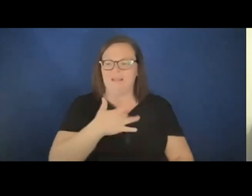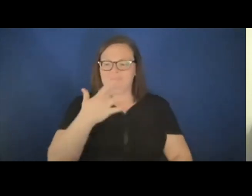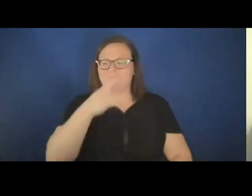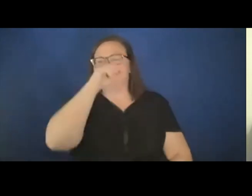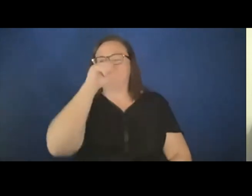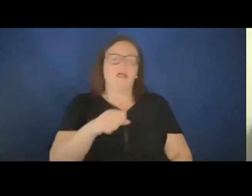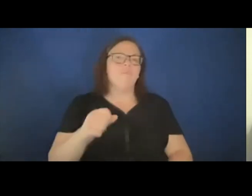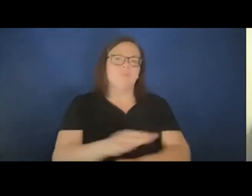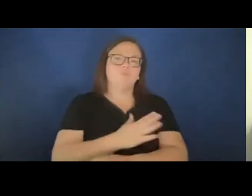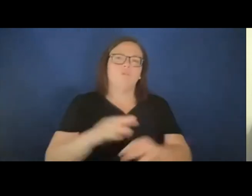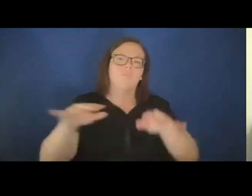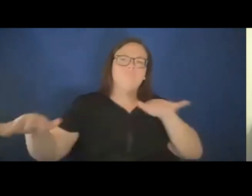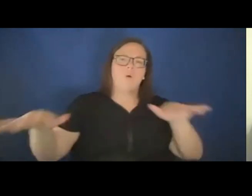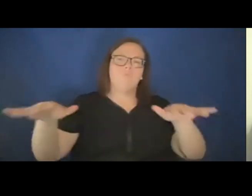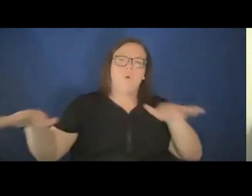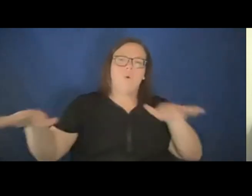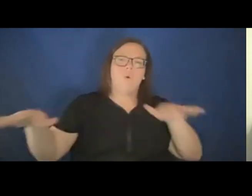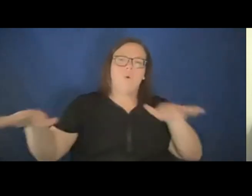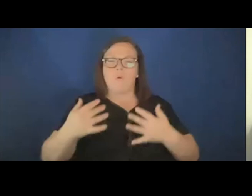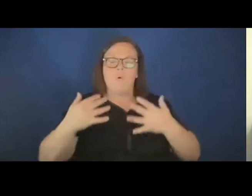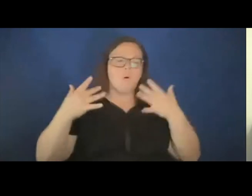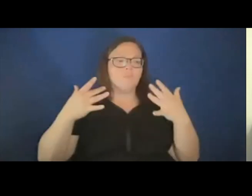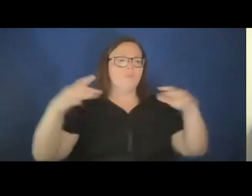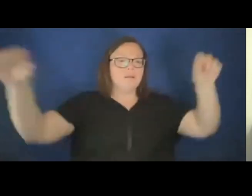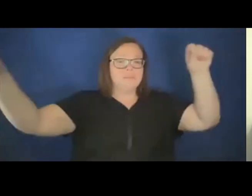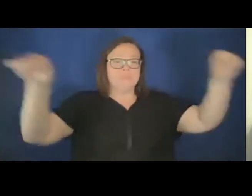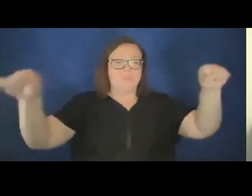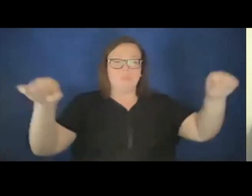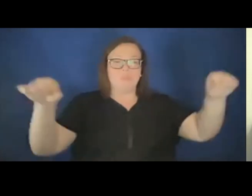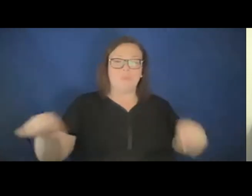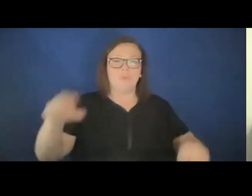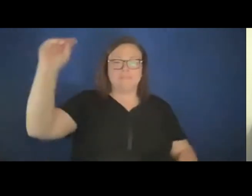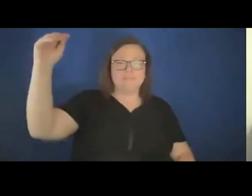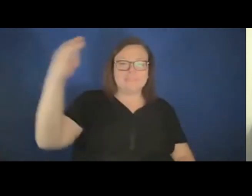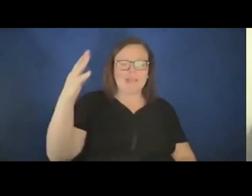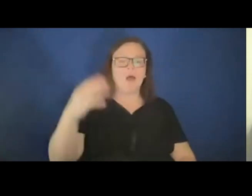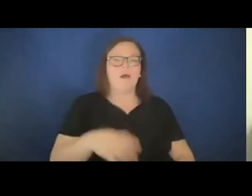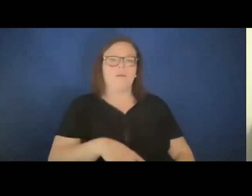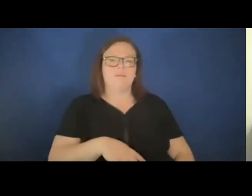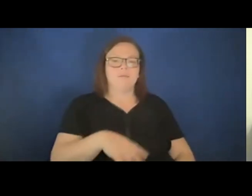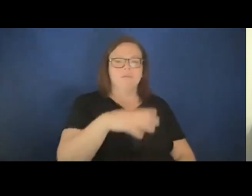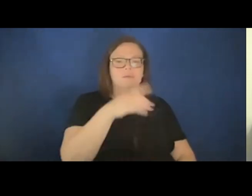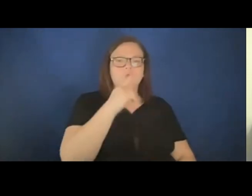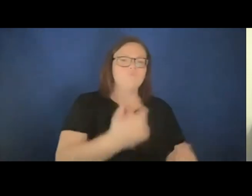from speakers into my veins, thunderstorms and vitamin D, serotonin, steamy showers,